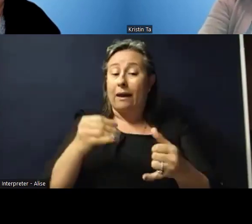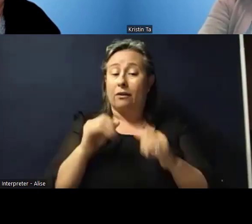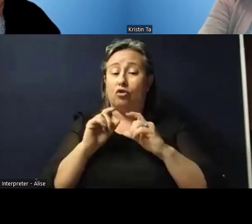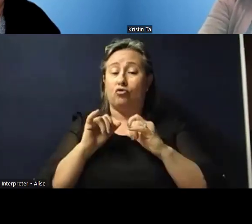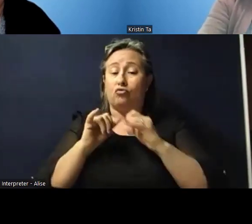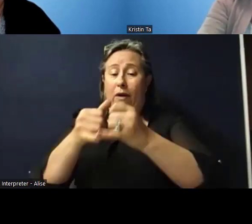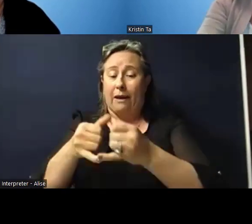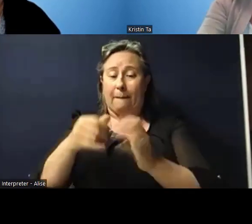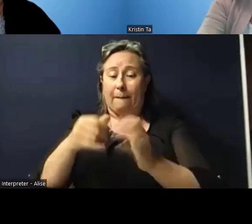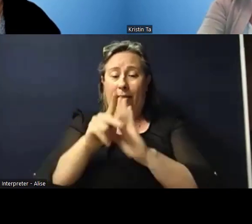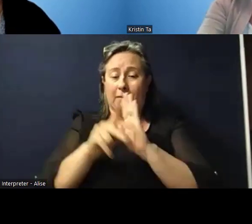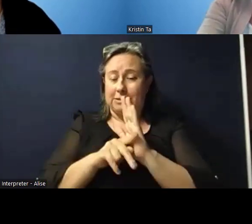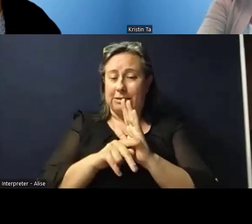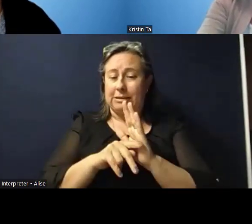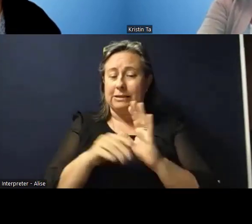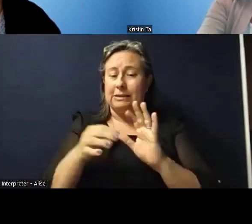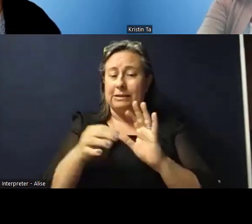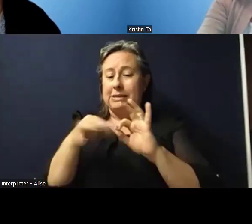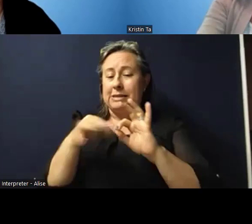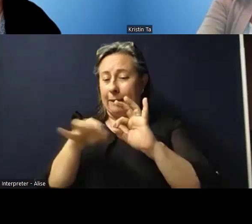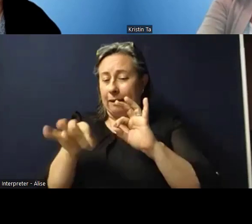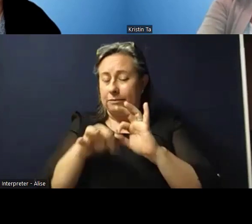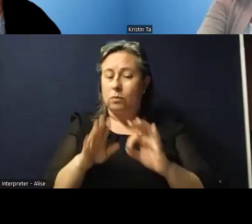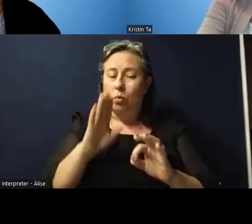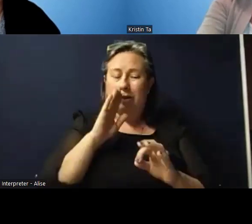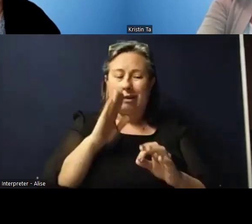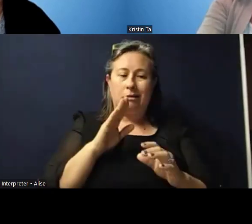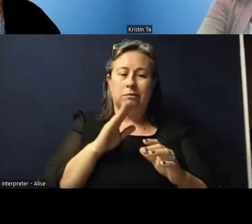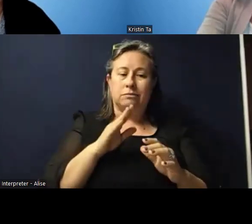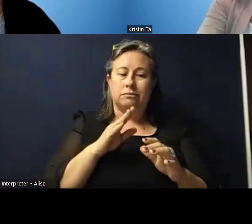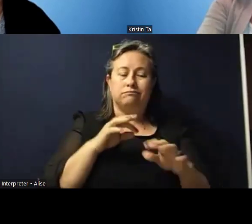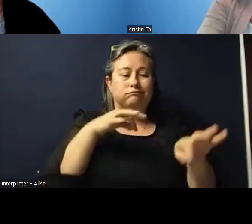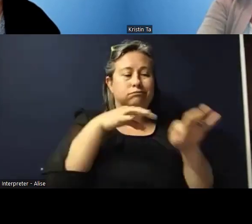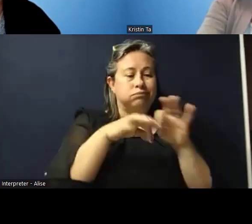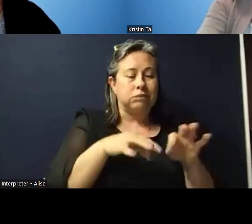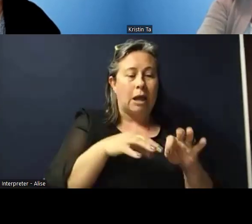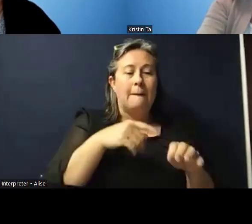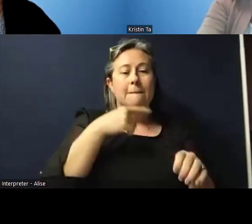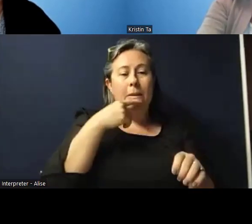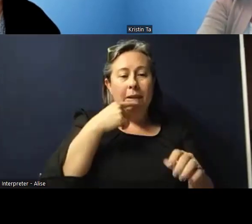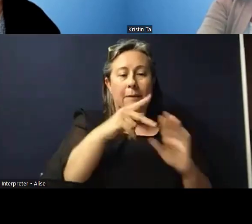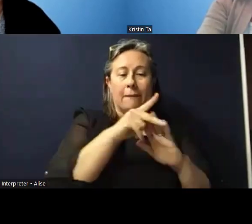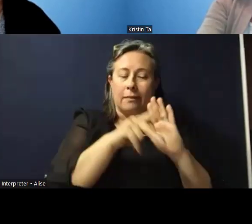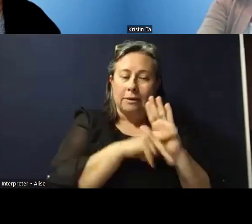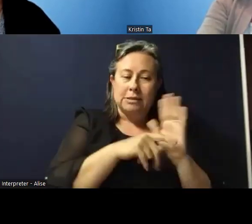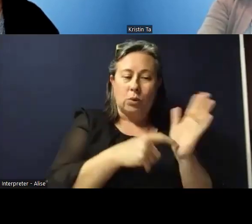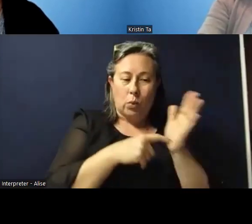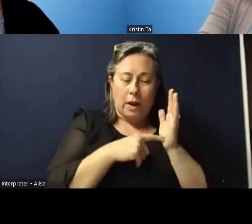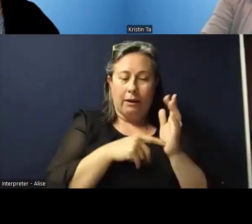specifically which U.S. public policy requirements and other requirements apply to all recipients